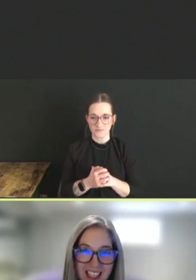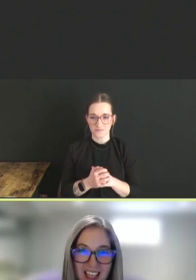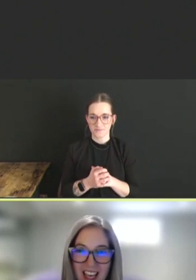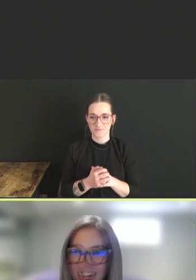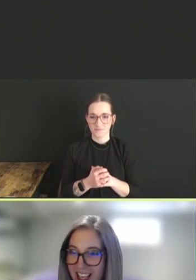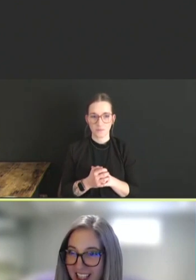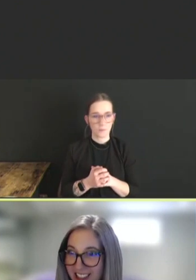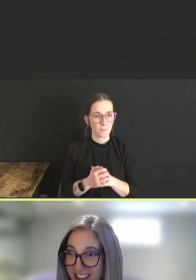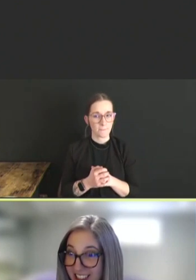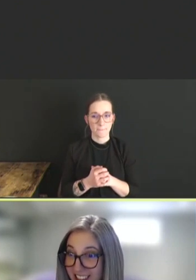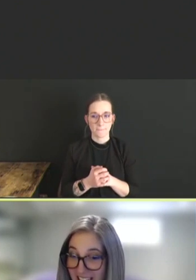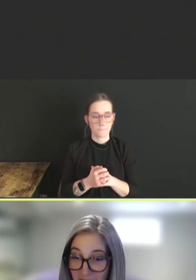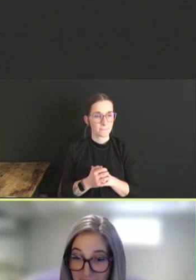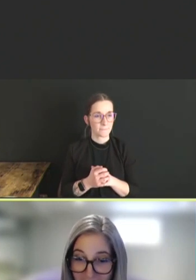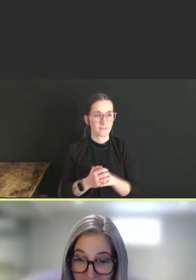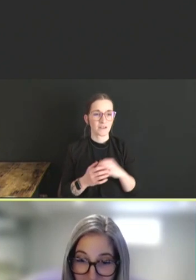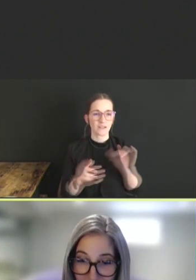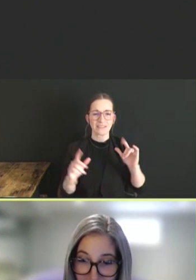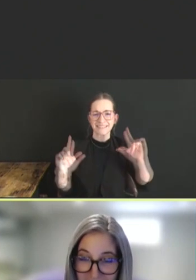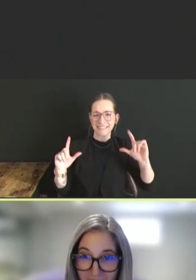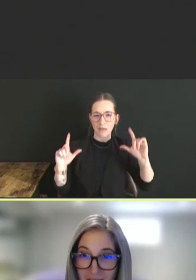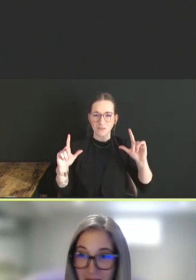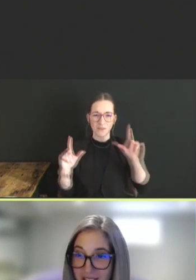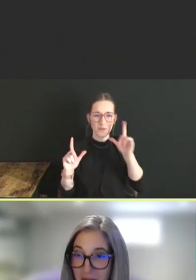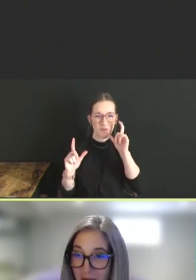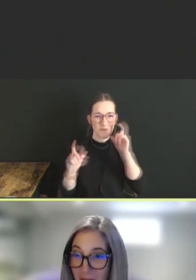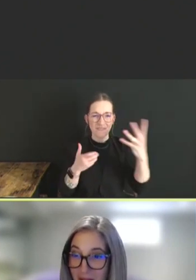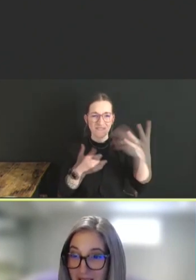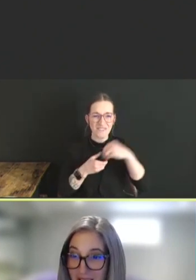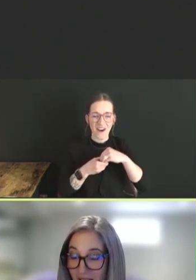Here's a little snapshot of our 70-plus members.